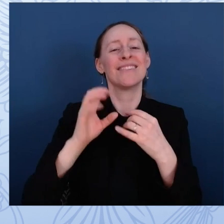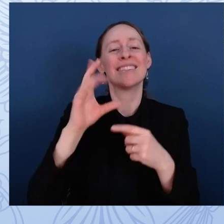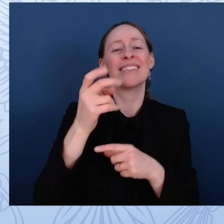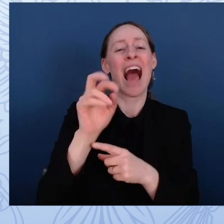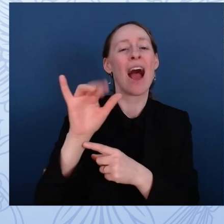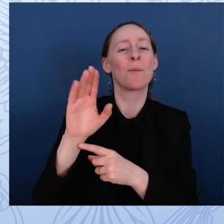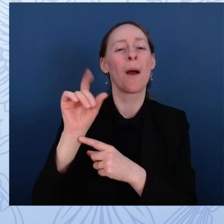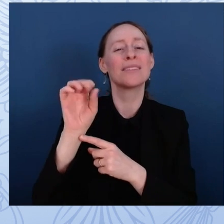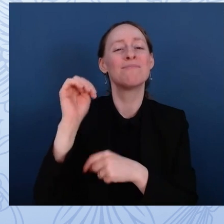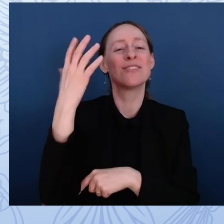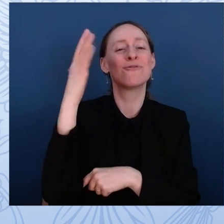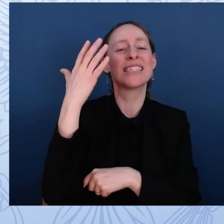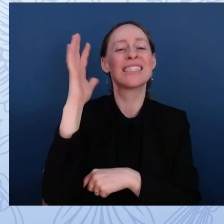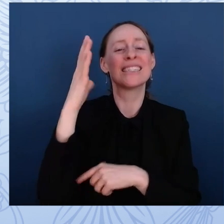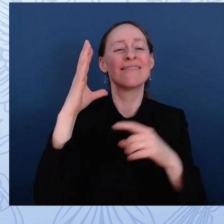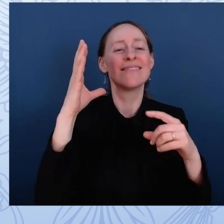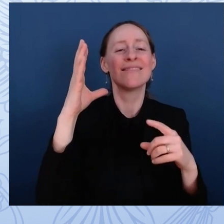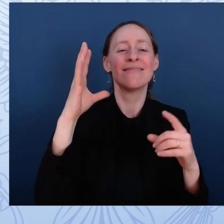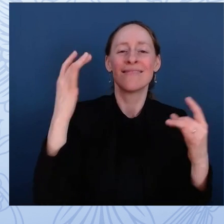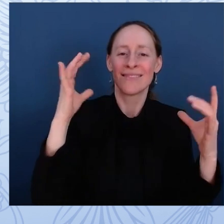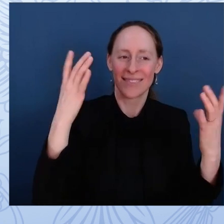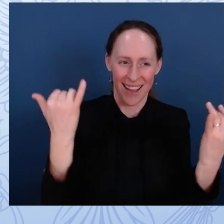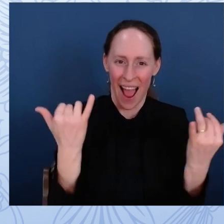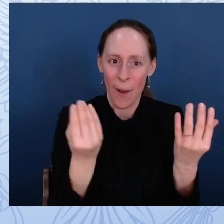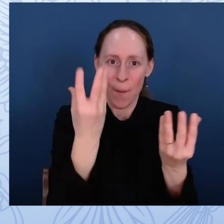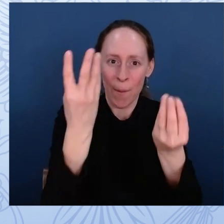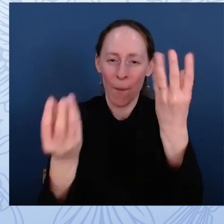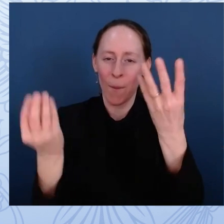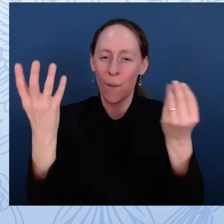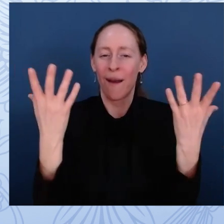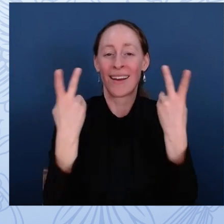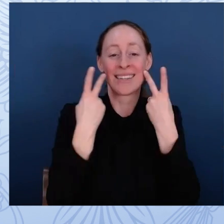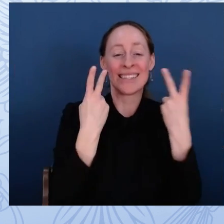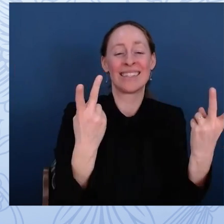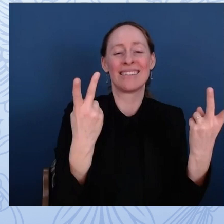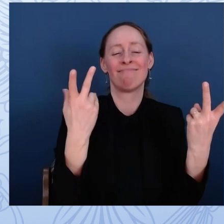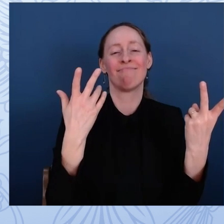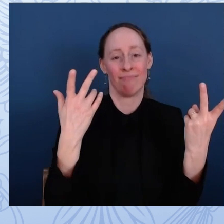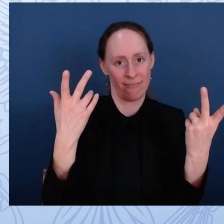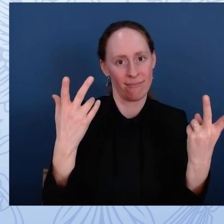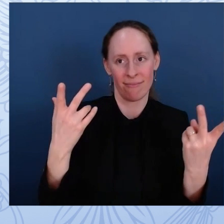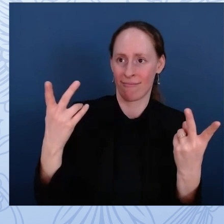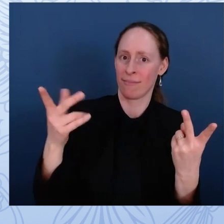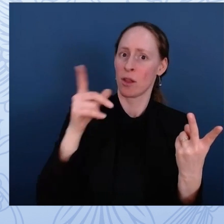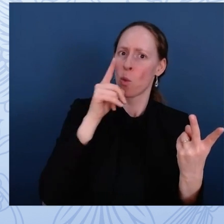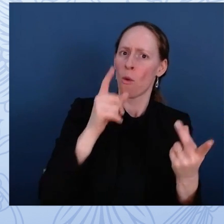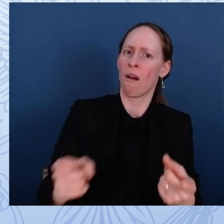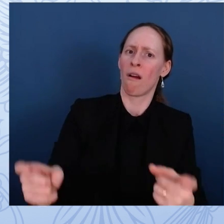reminders of the gift Japan gave our nation's capital, and the bright future ahead for our partnership.